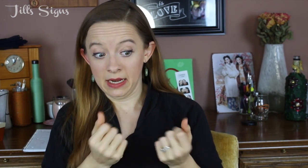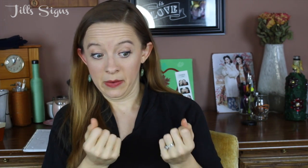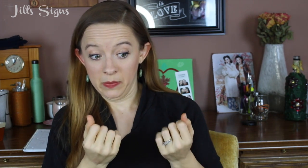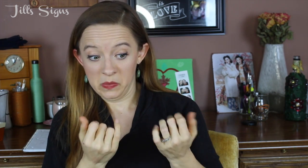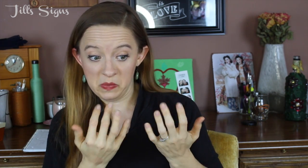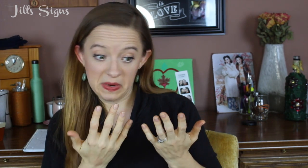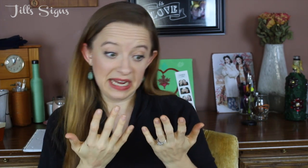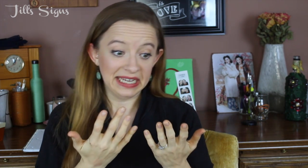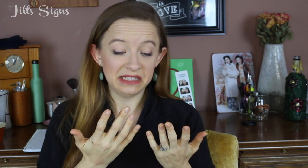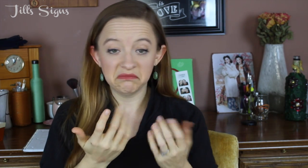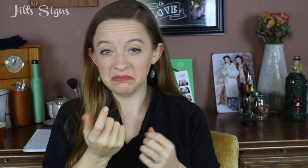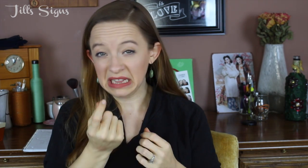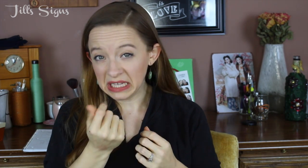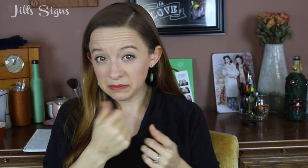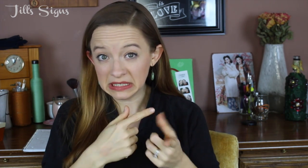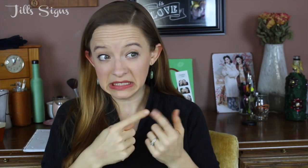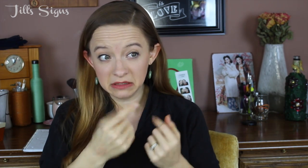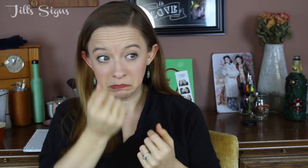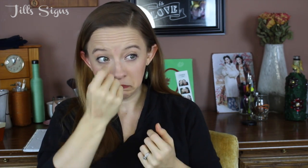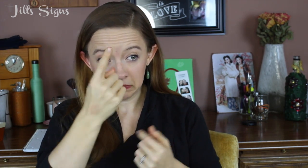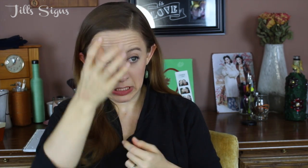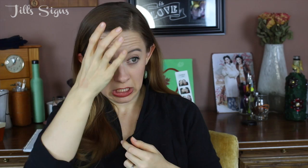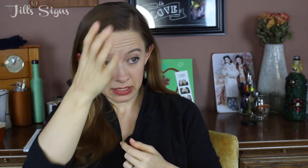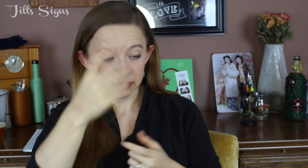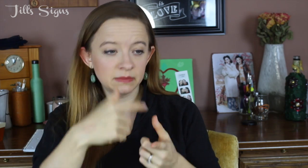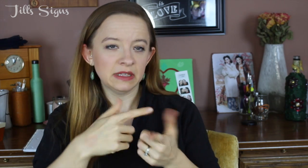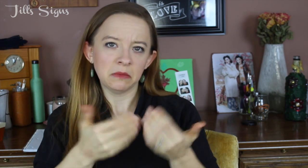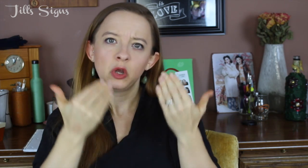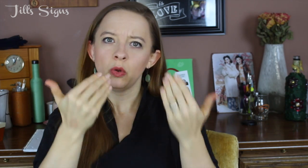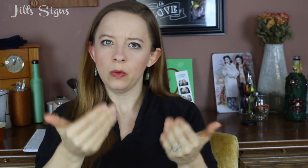then I'd wait a little bit until I understand the